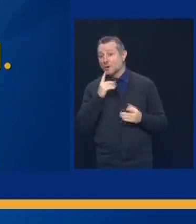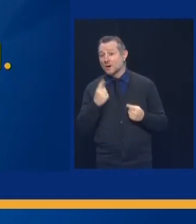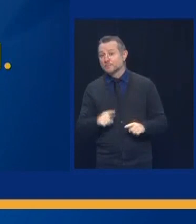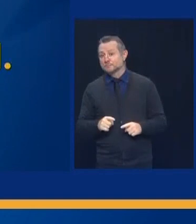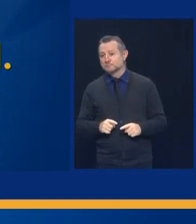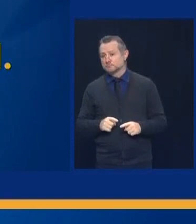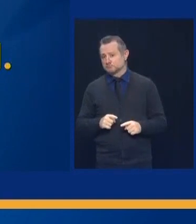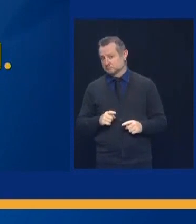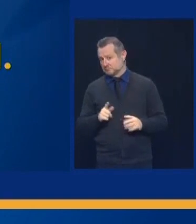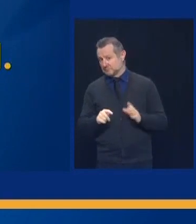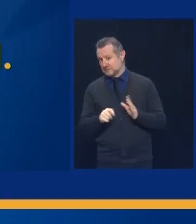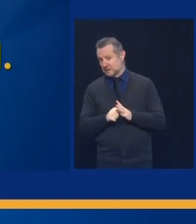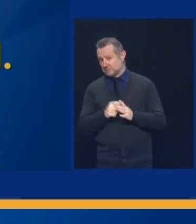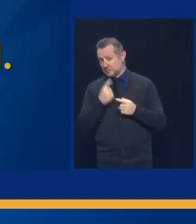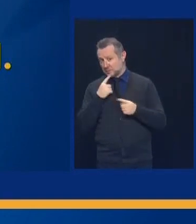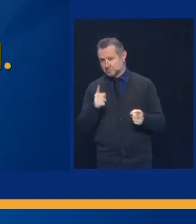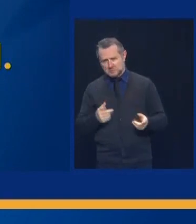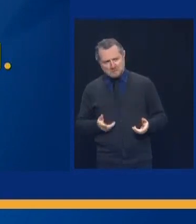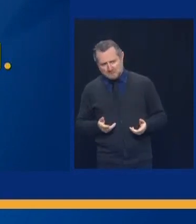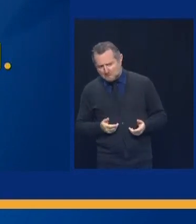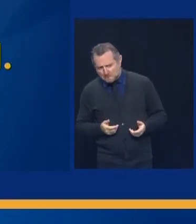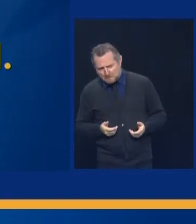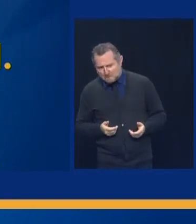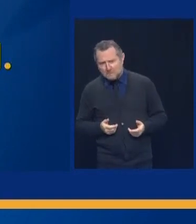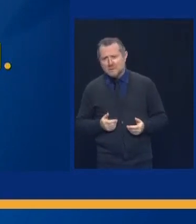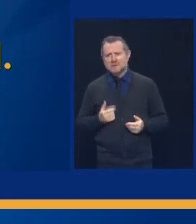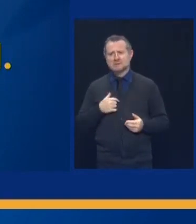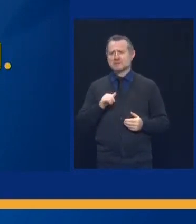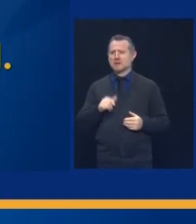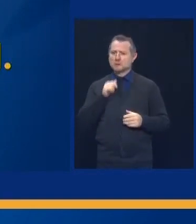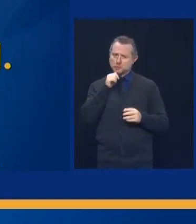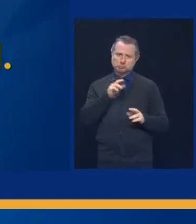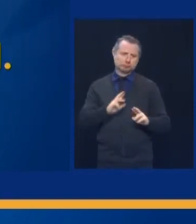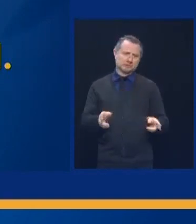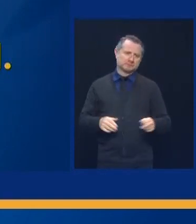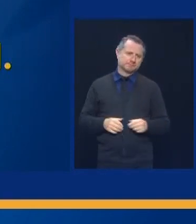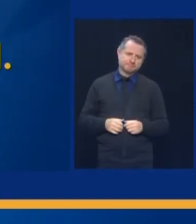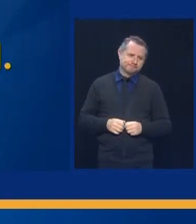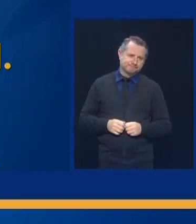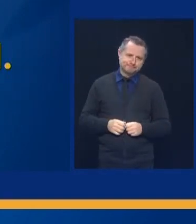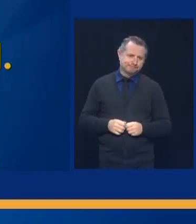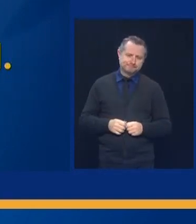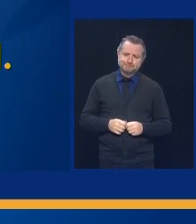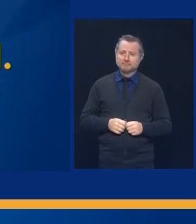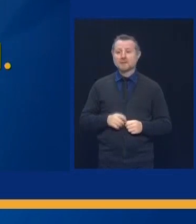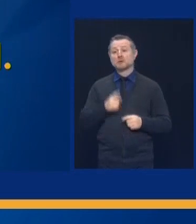PERIOD, AND, MY FRIENDS, THE VACCINE PERIOD IS NOT ONE DAY